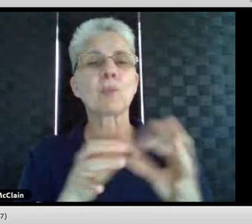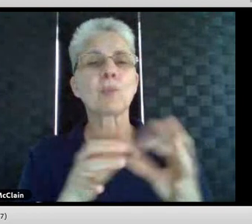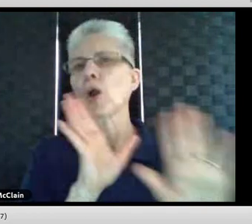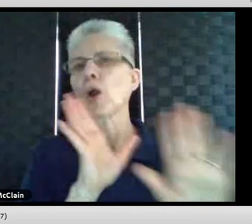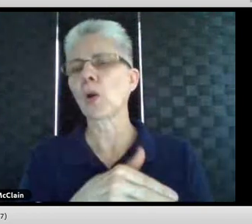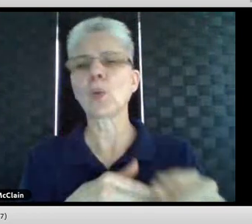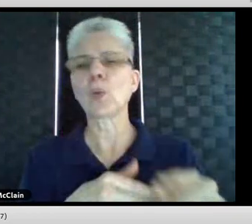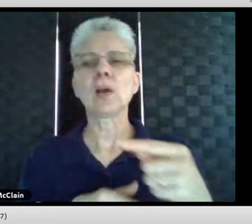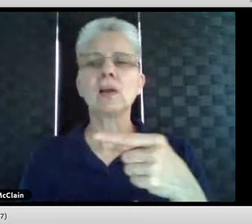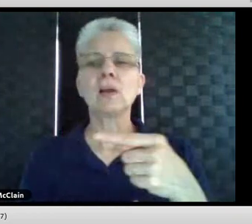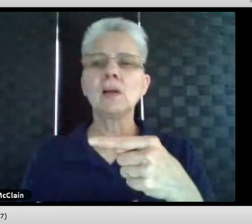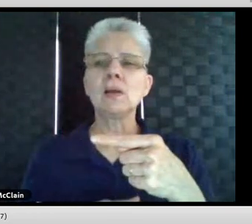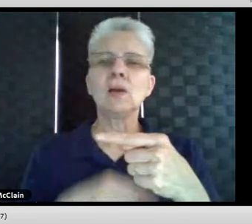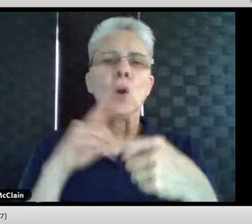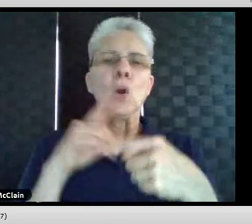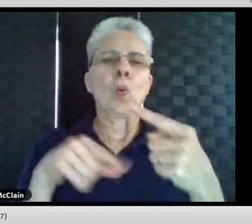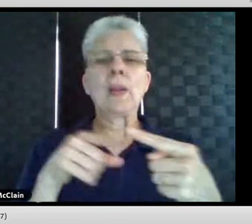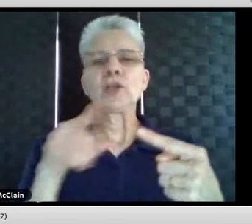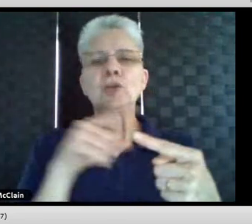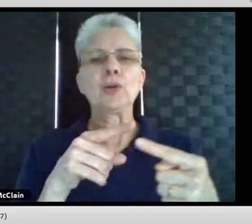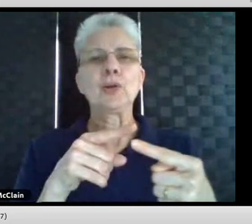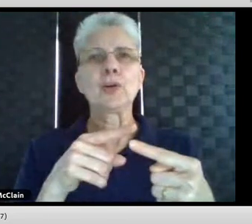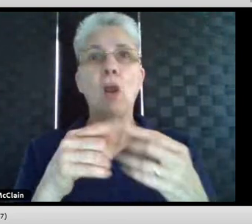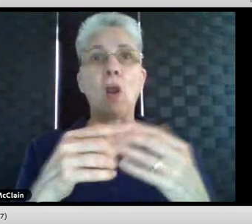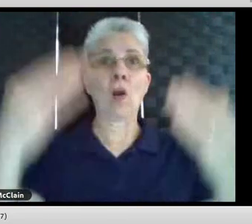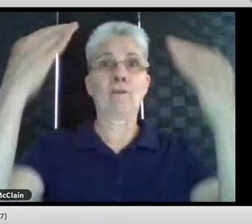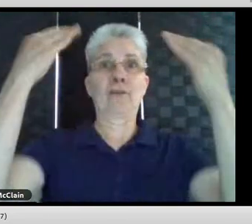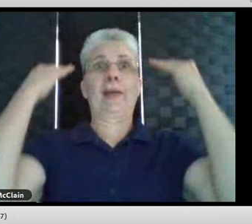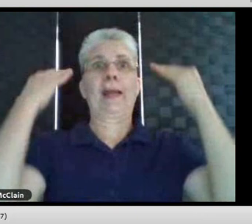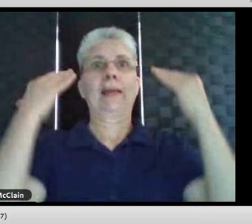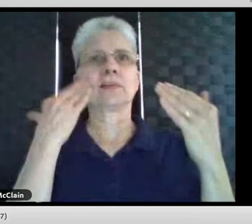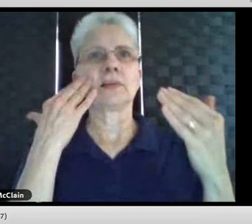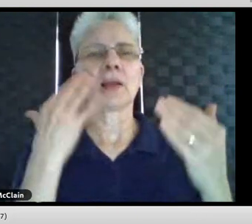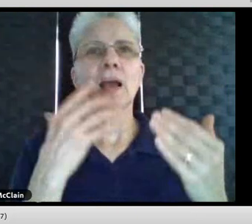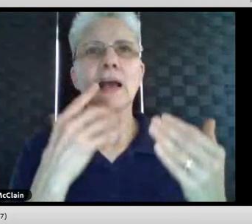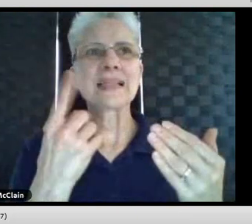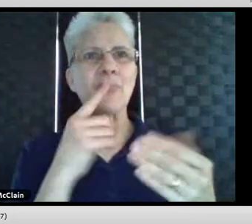When you're over your head, you know, it's something on a doctoral level